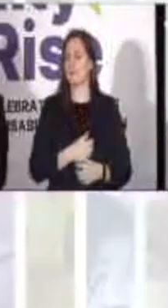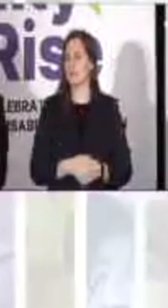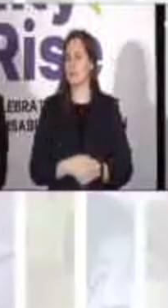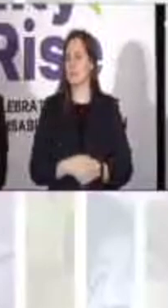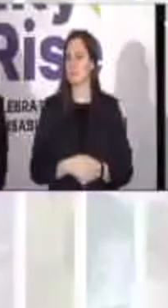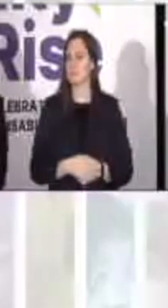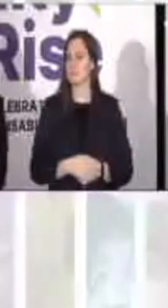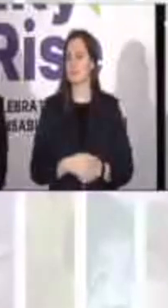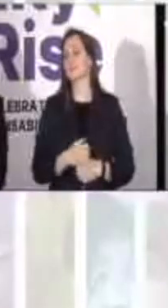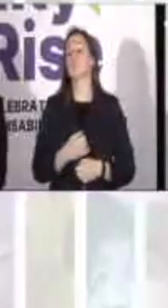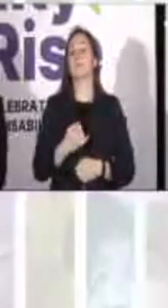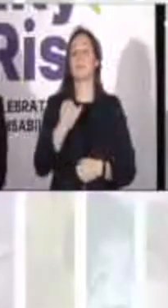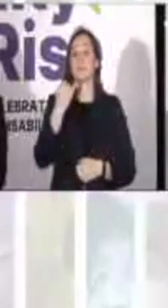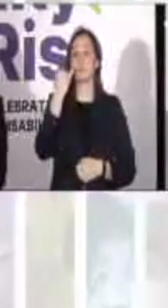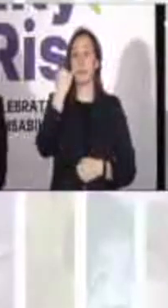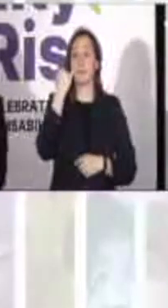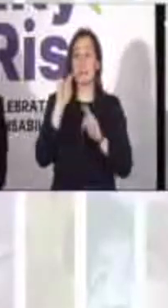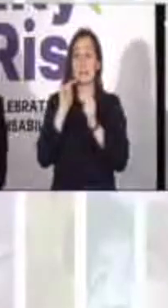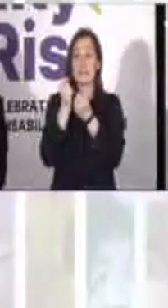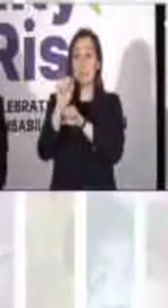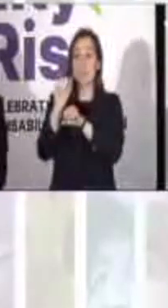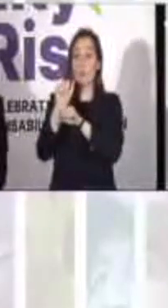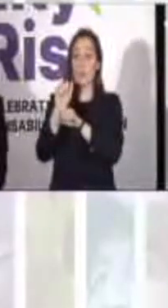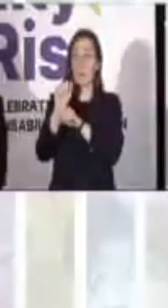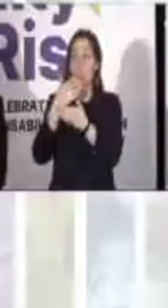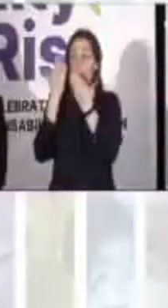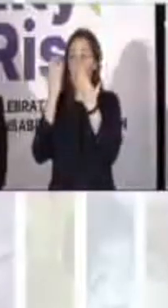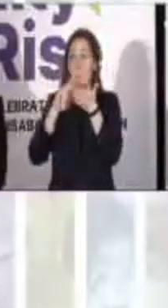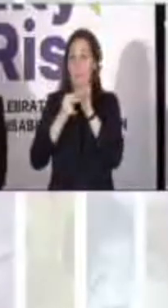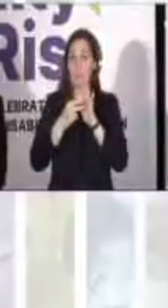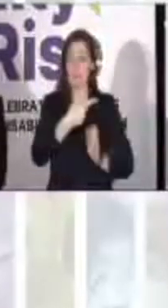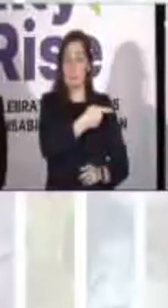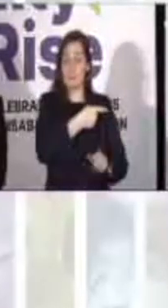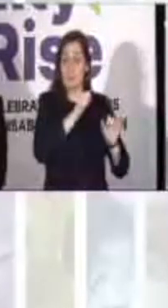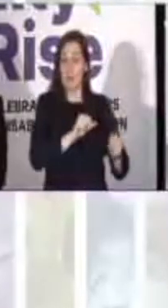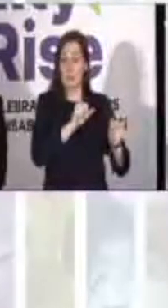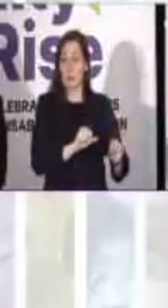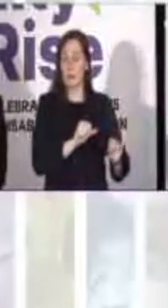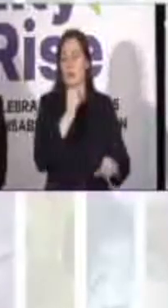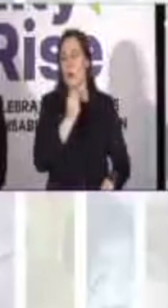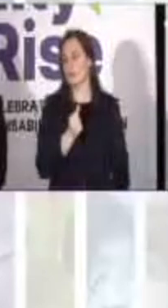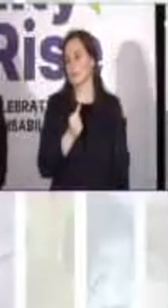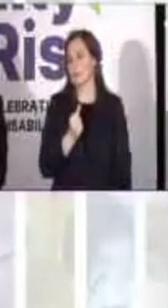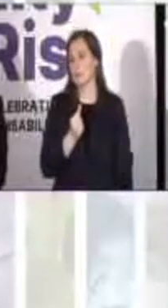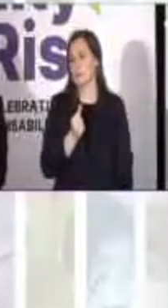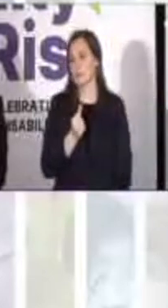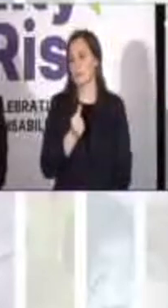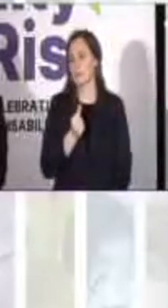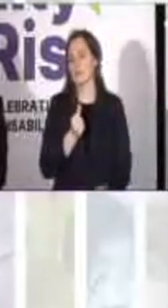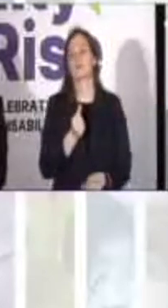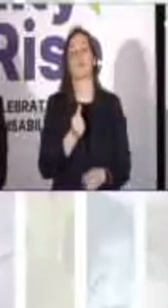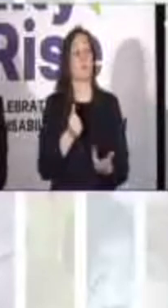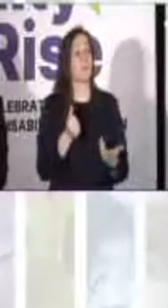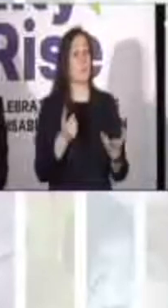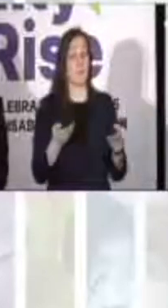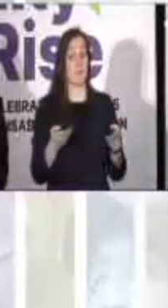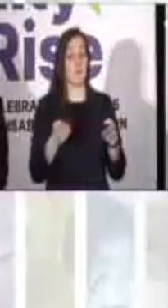THAT THE WONDERFUL PEOPLE LAID FOR US AT TEAMWORK. IN CLOSING, I JUST WANT TO LEAVE YOU WITH A REMINDER,